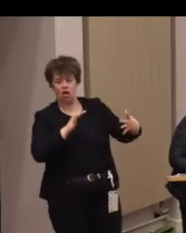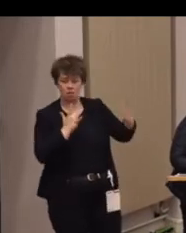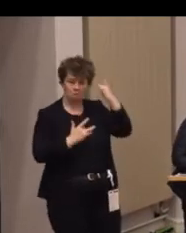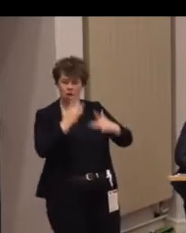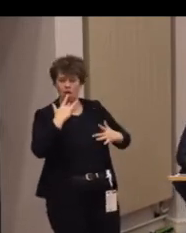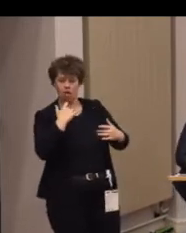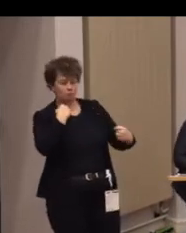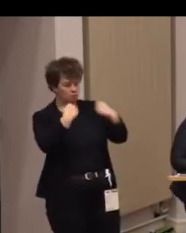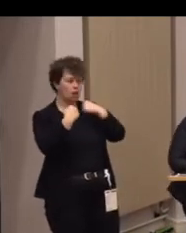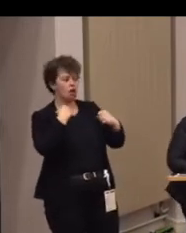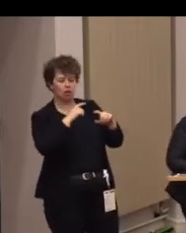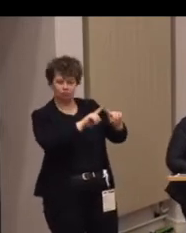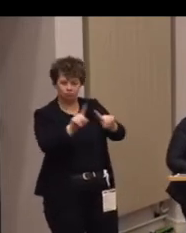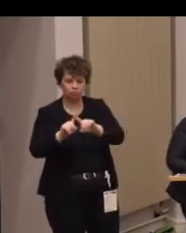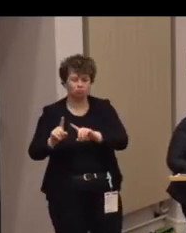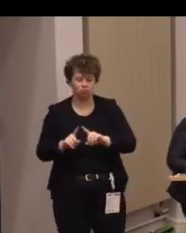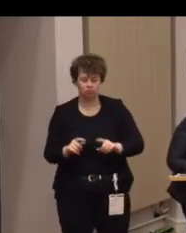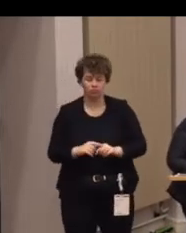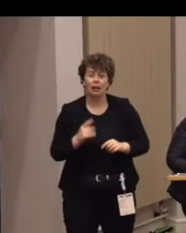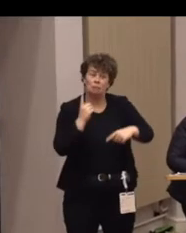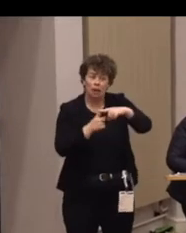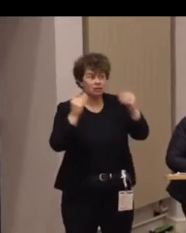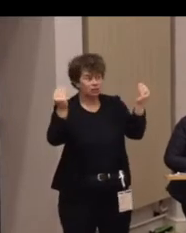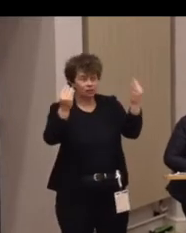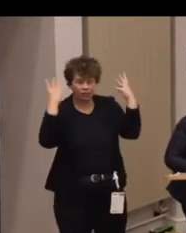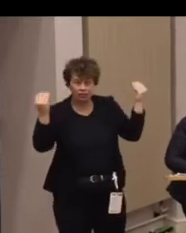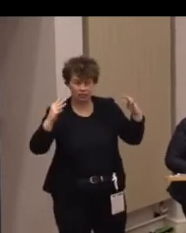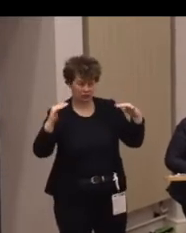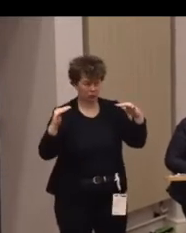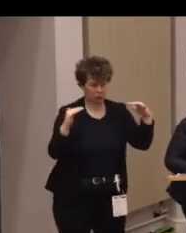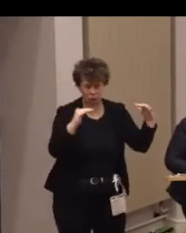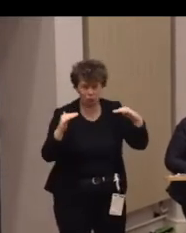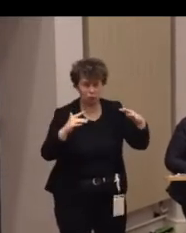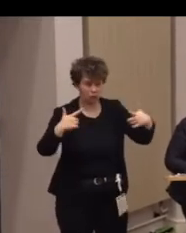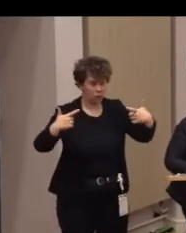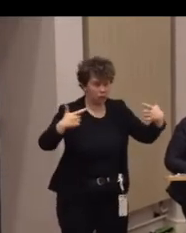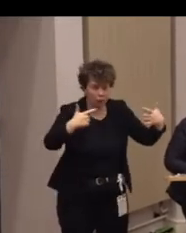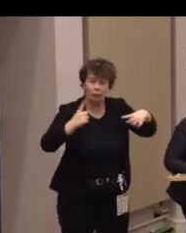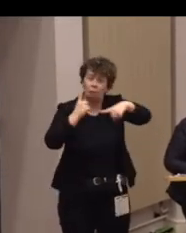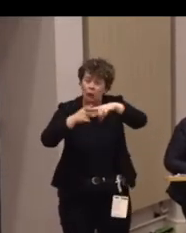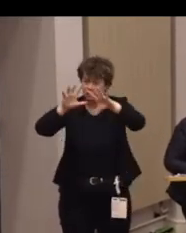is further connected with crises and conflict, and the emerging climate change debate, the